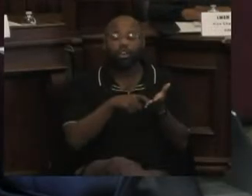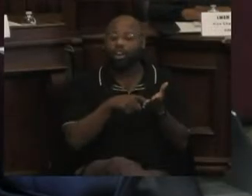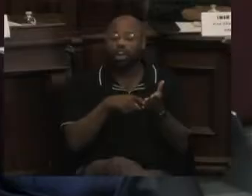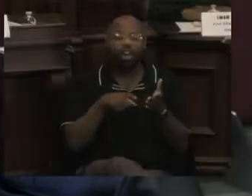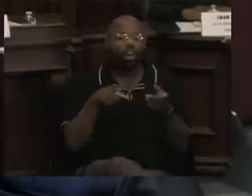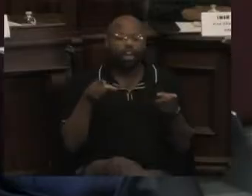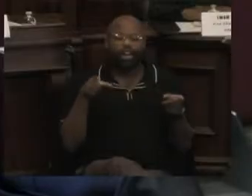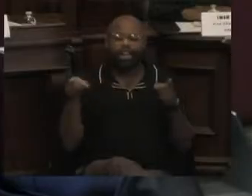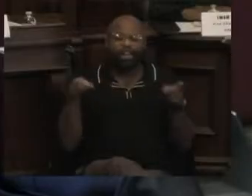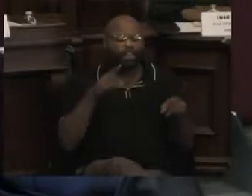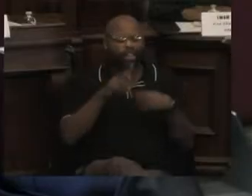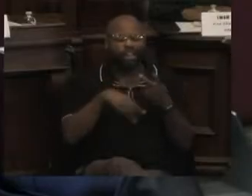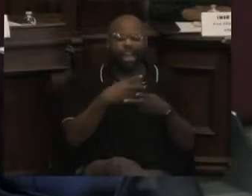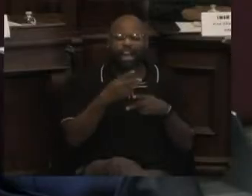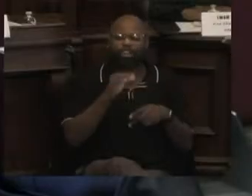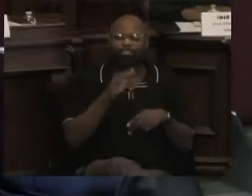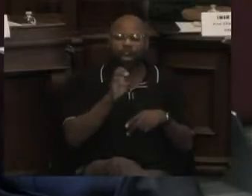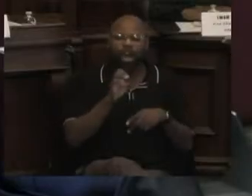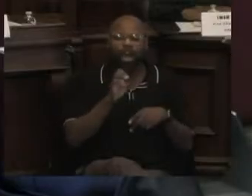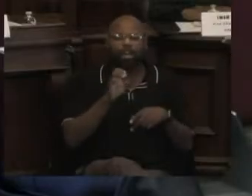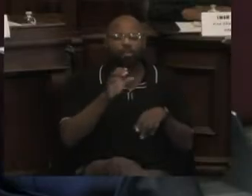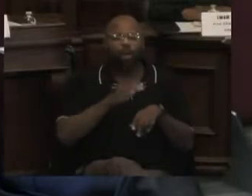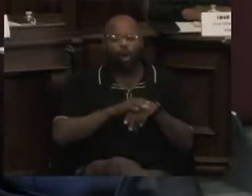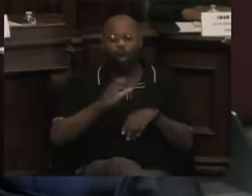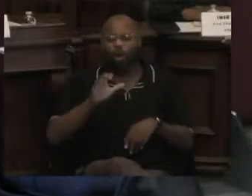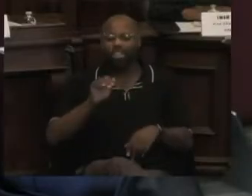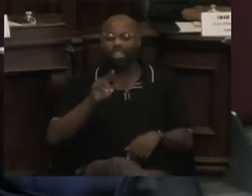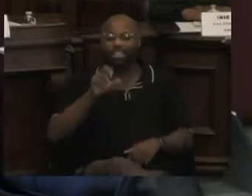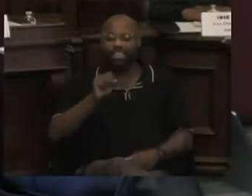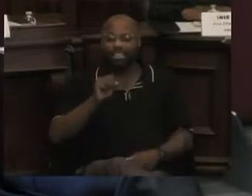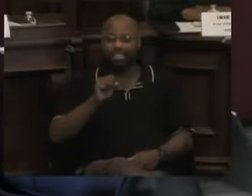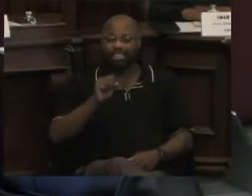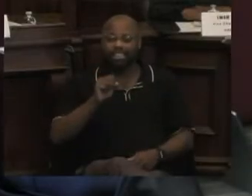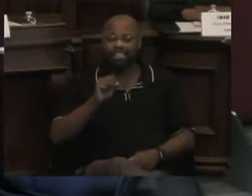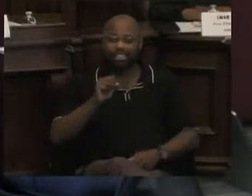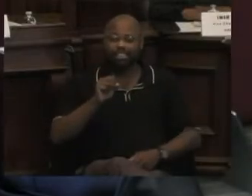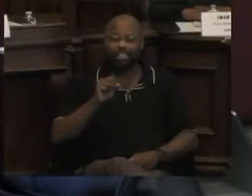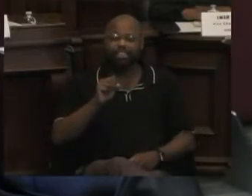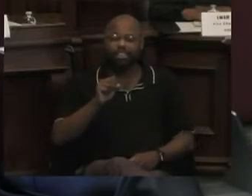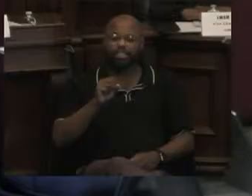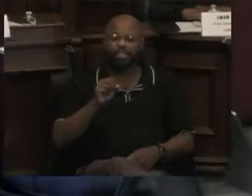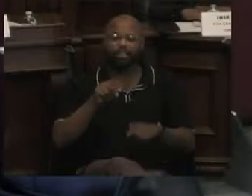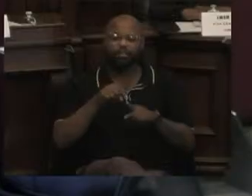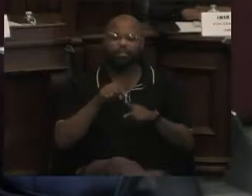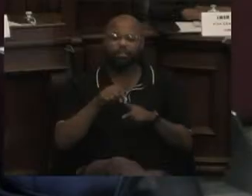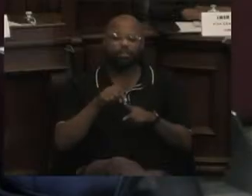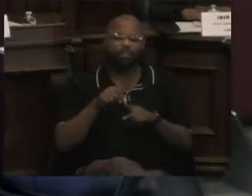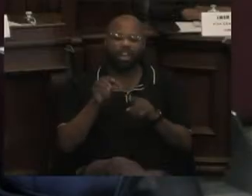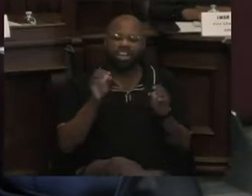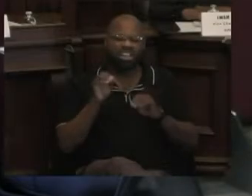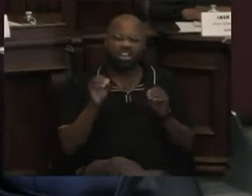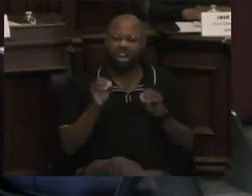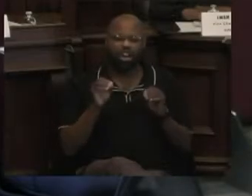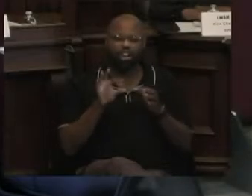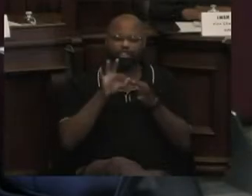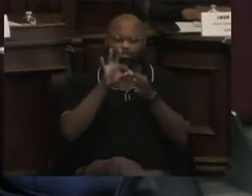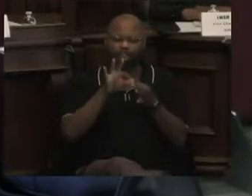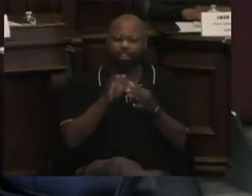changed in a new way. And what I found is that neither type of